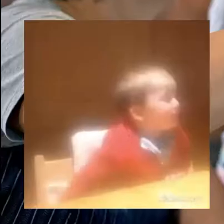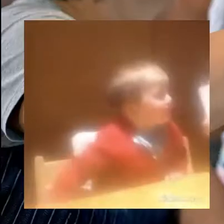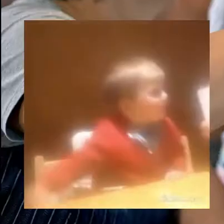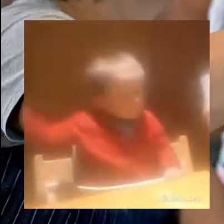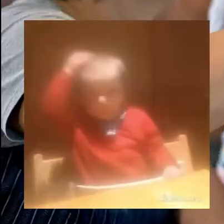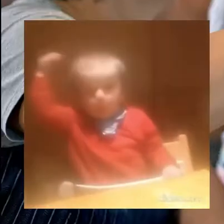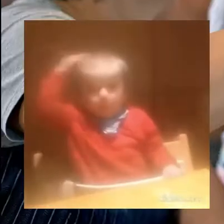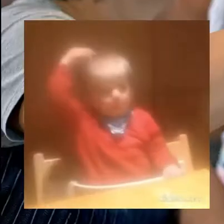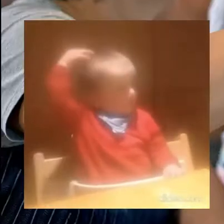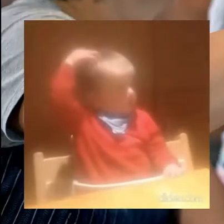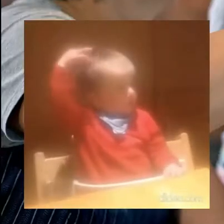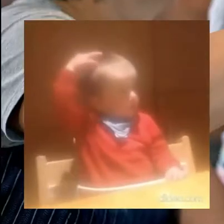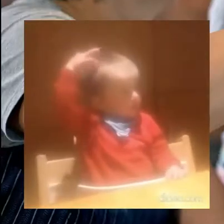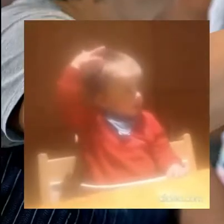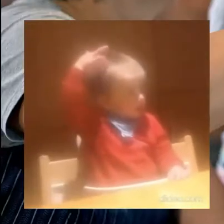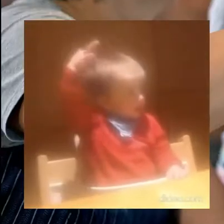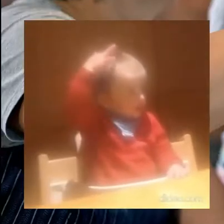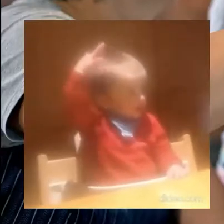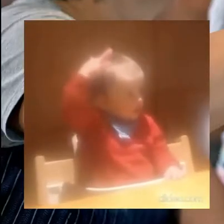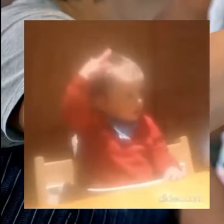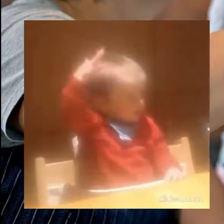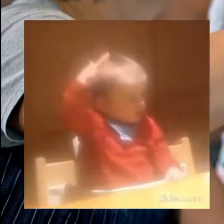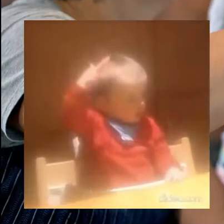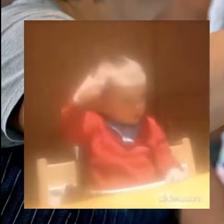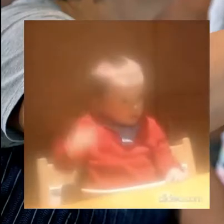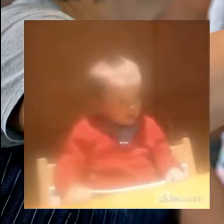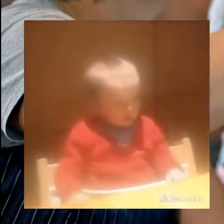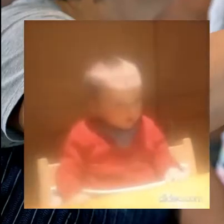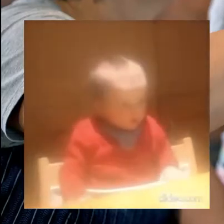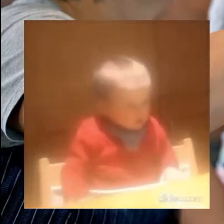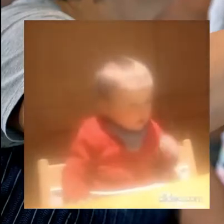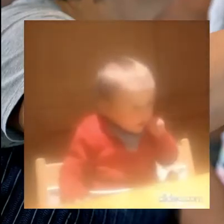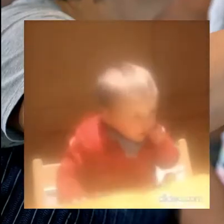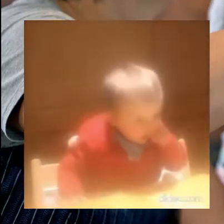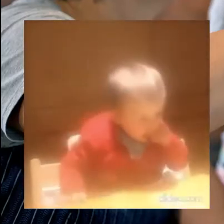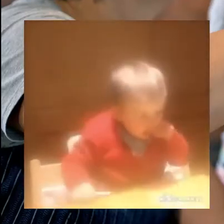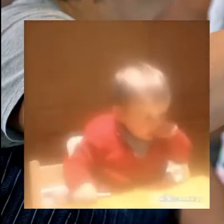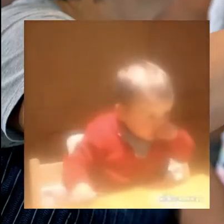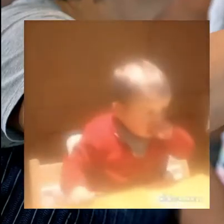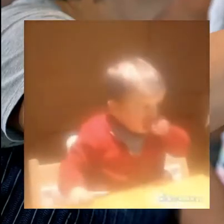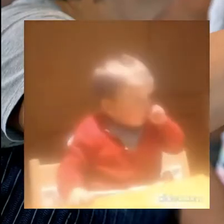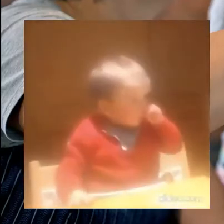For example, this video shows my hearing son at 18 months, signing words that he can't yet say.